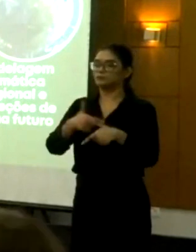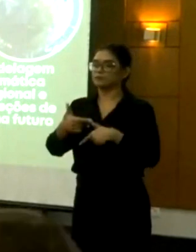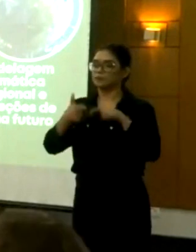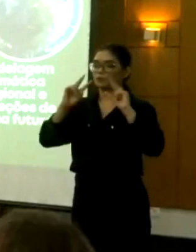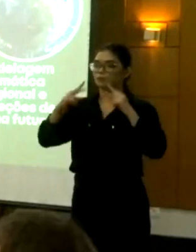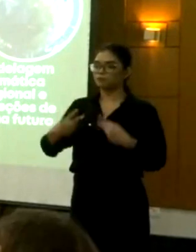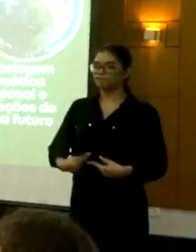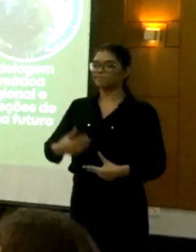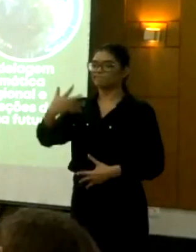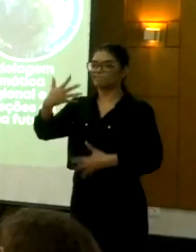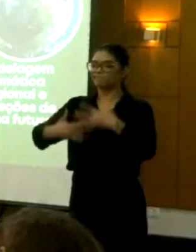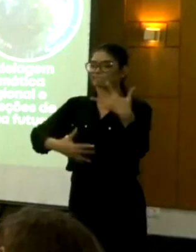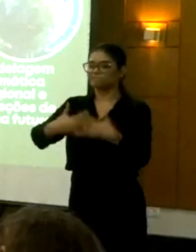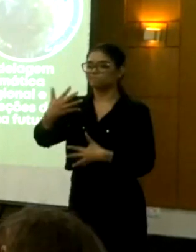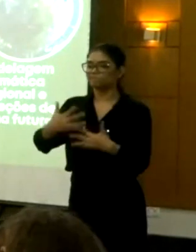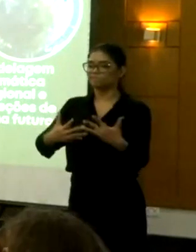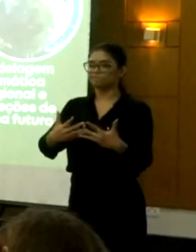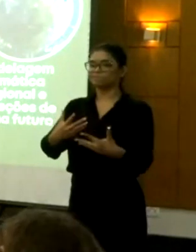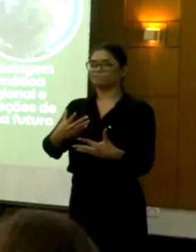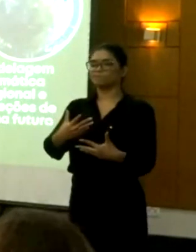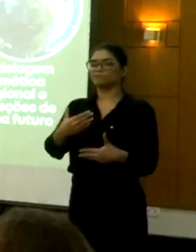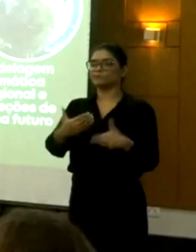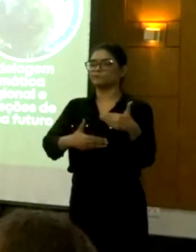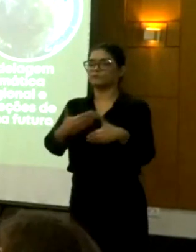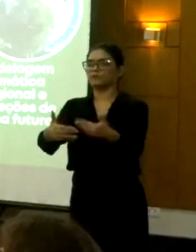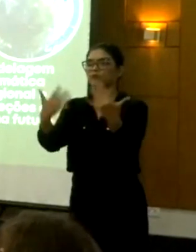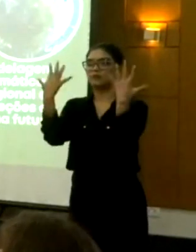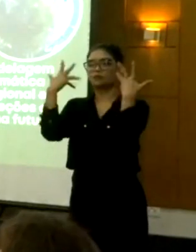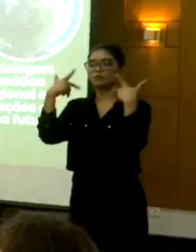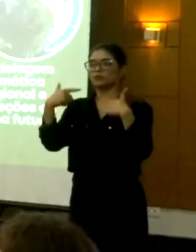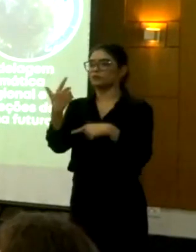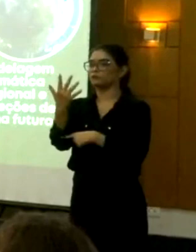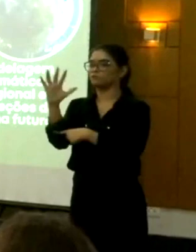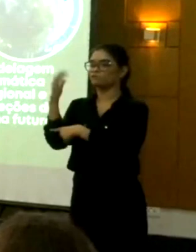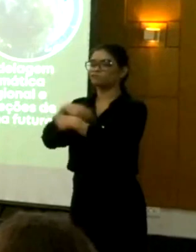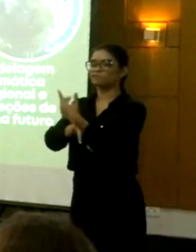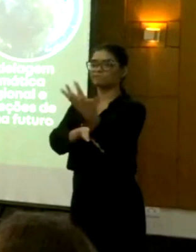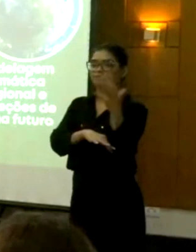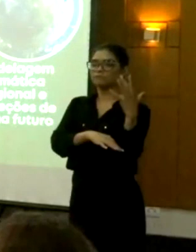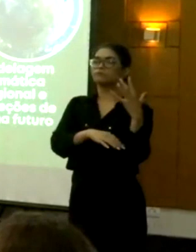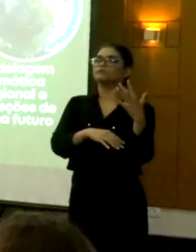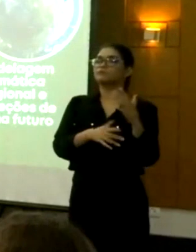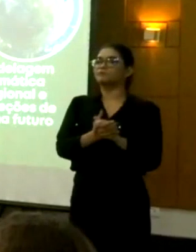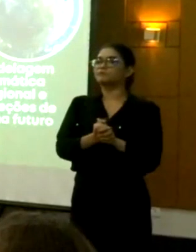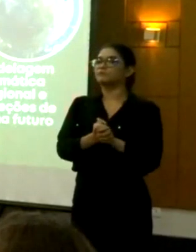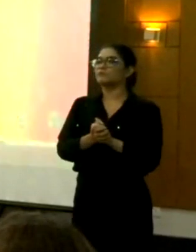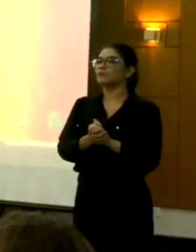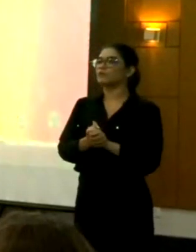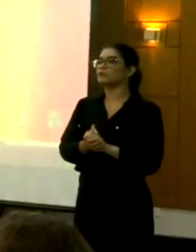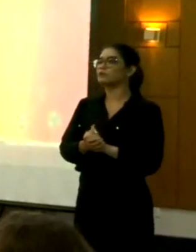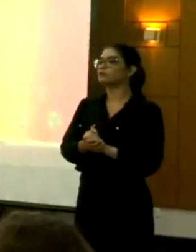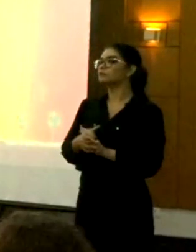in natural processes in physical processes in ecological processes so these are these are the 3 themes